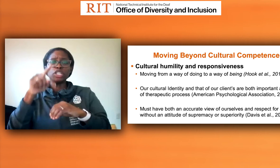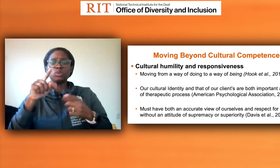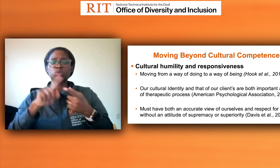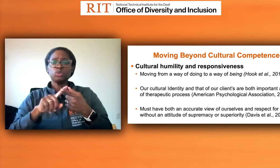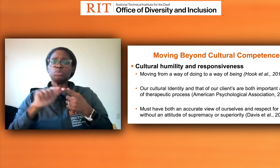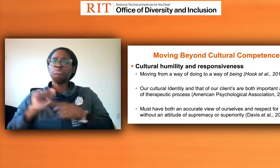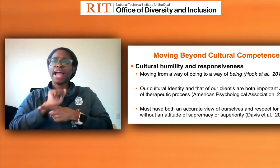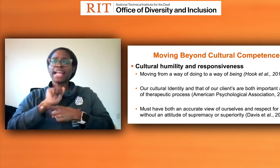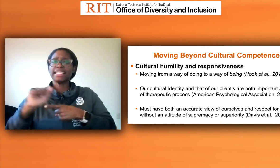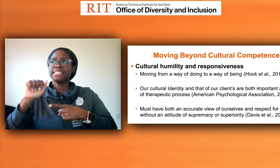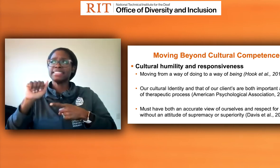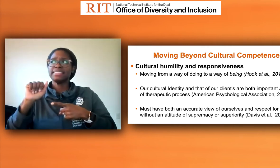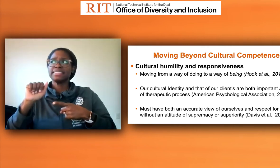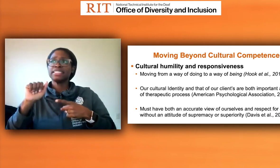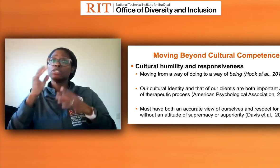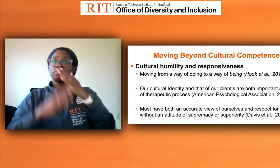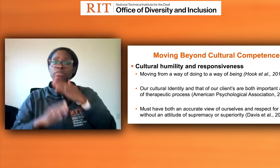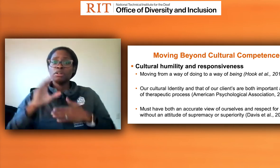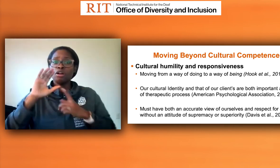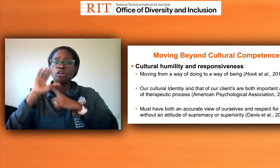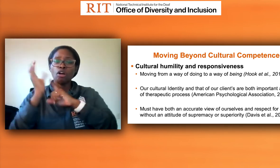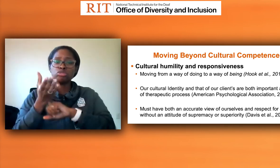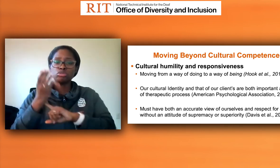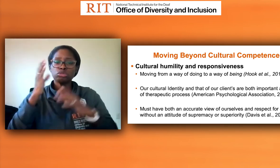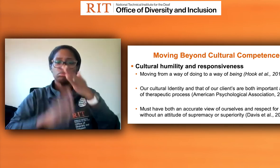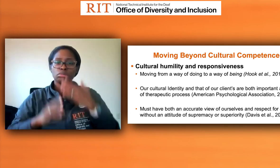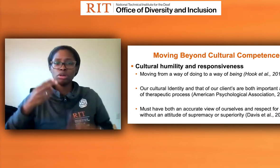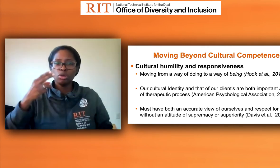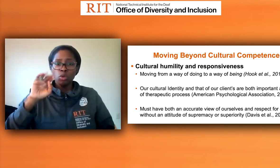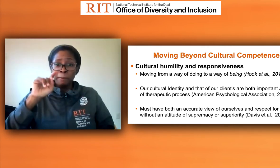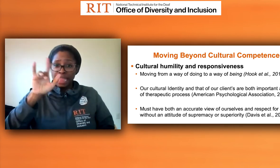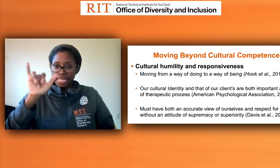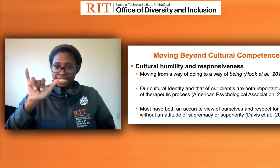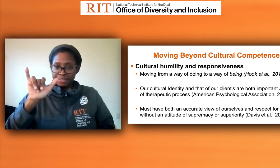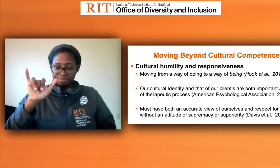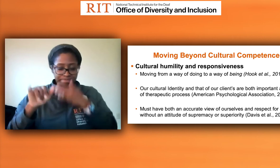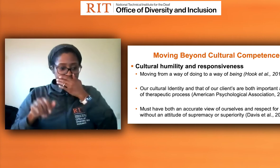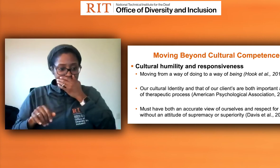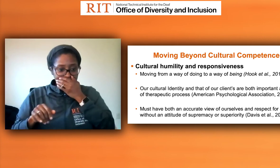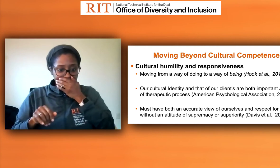So, because of that, I really encourage you to practice something called cultural humility,